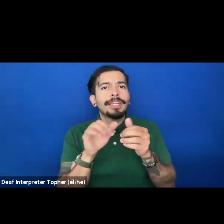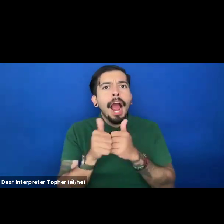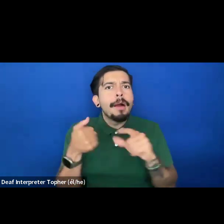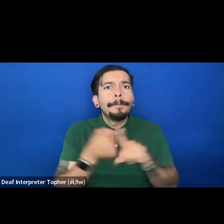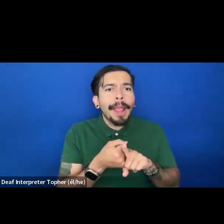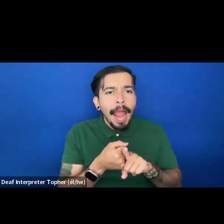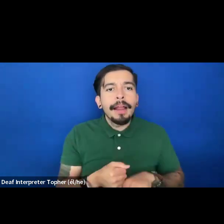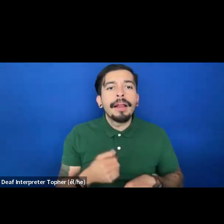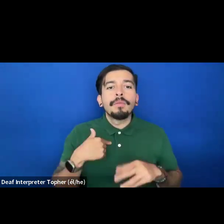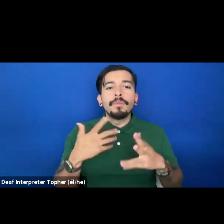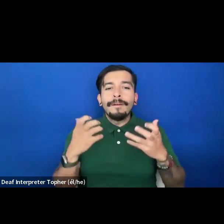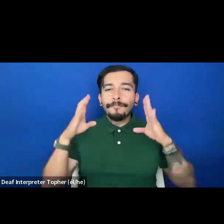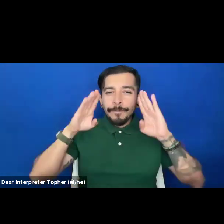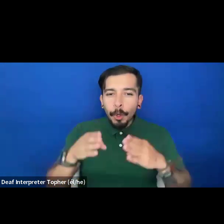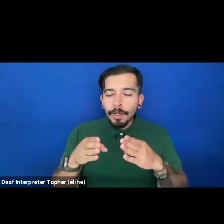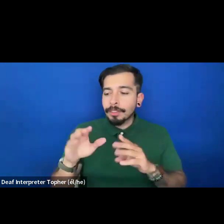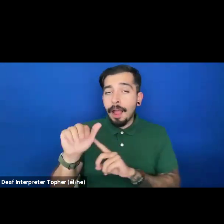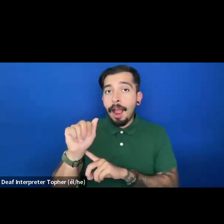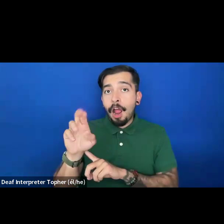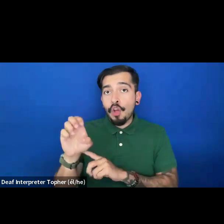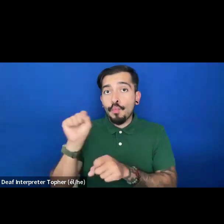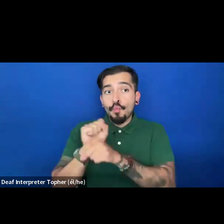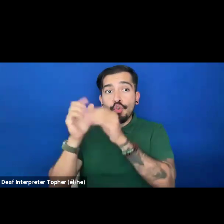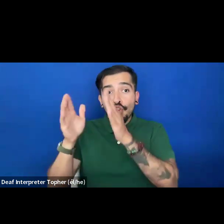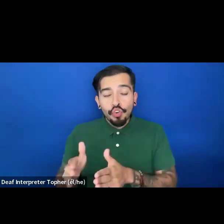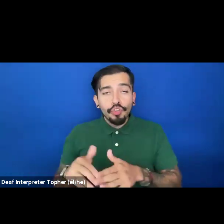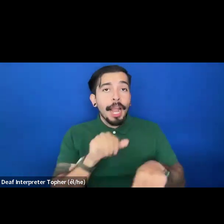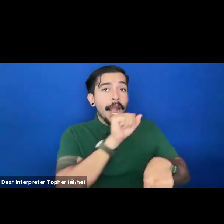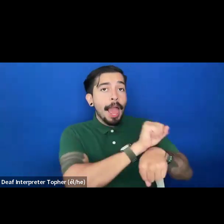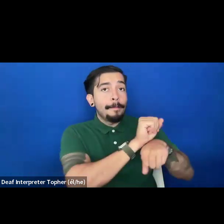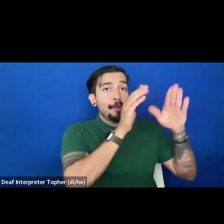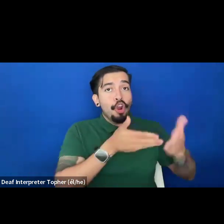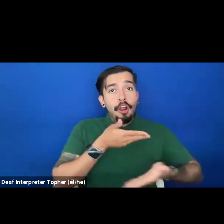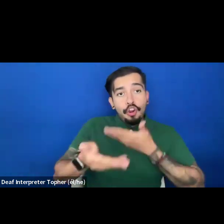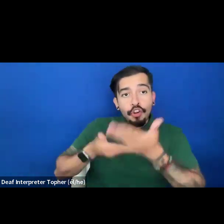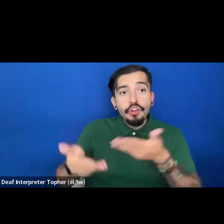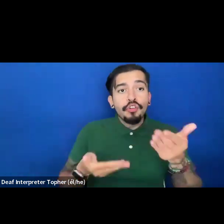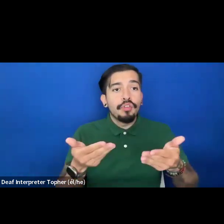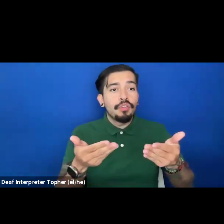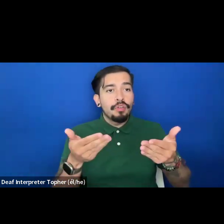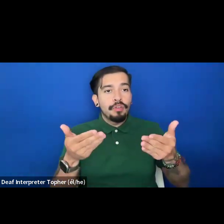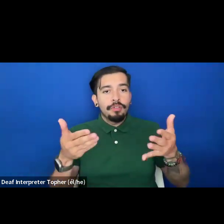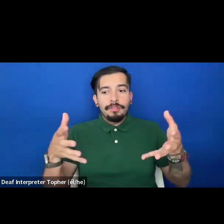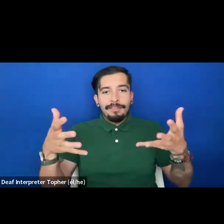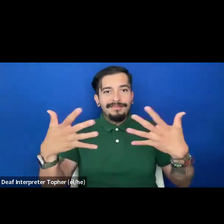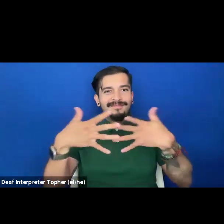employers work together to dismantle it? So, really focusing on the action piece. Thanks.